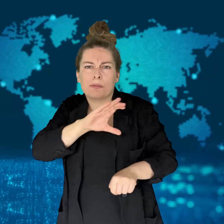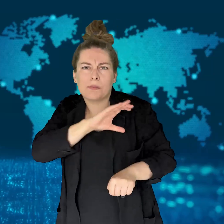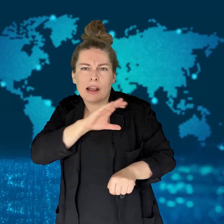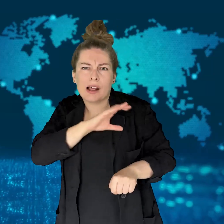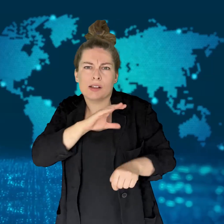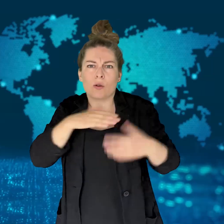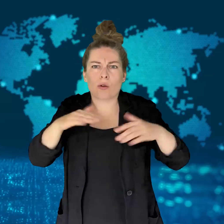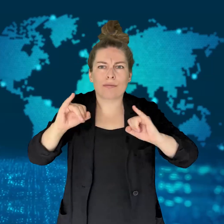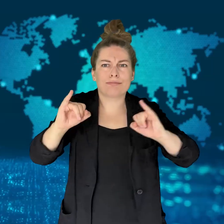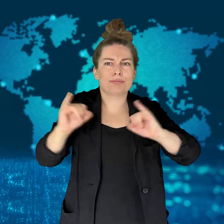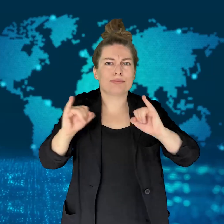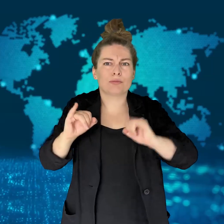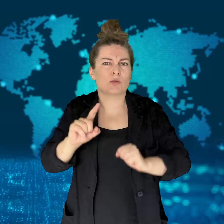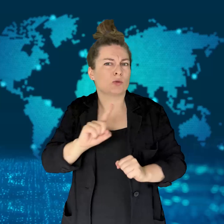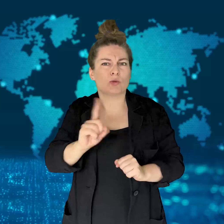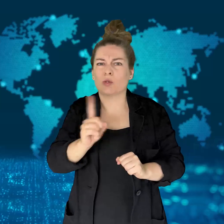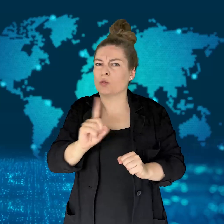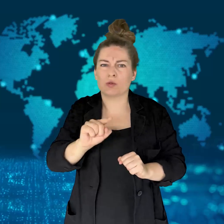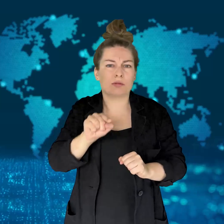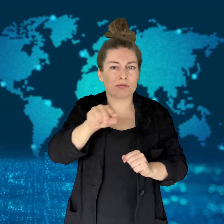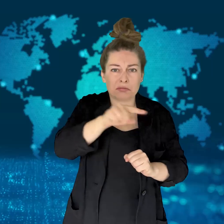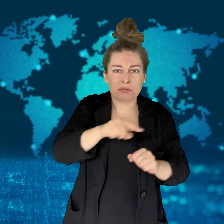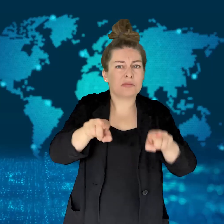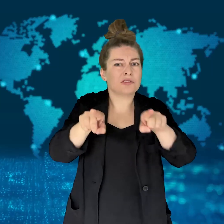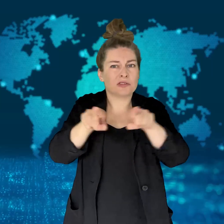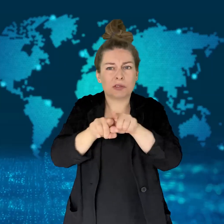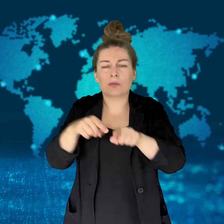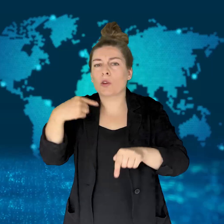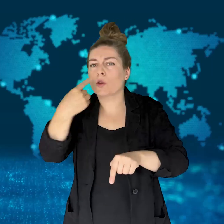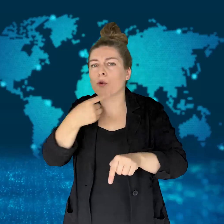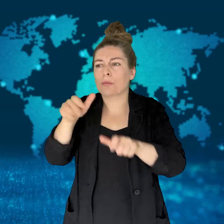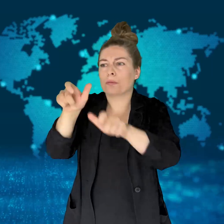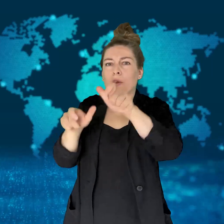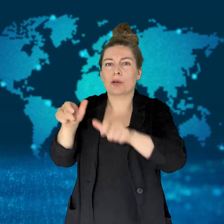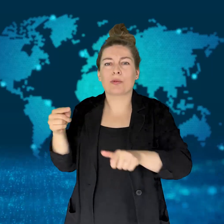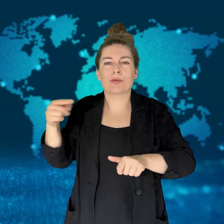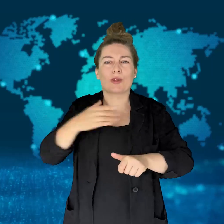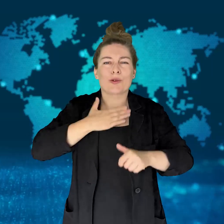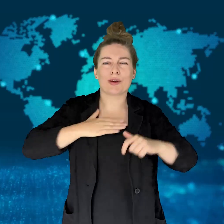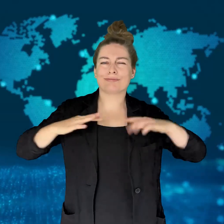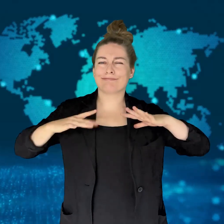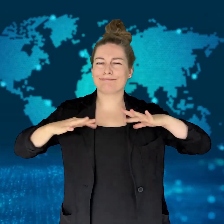backpackers, or the homeless.